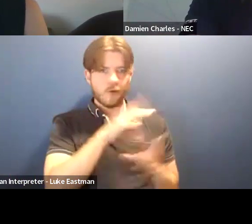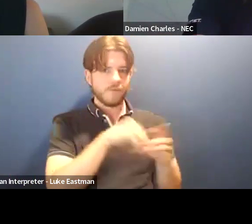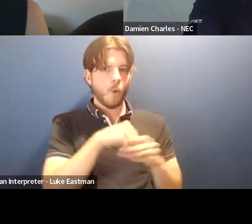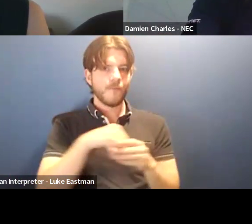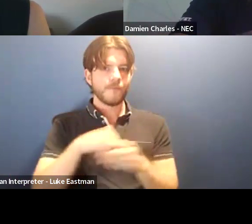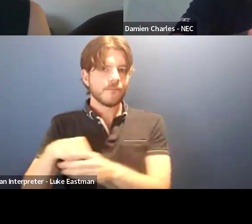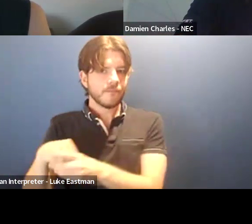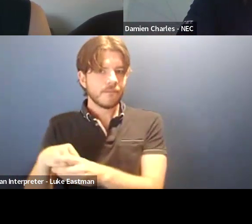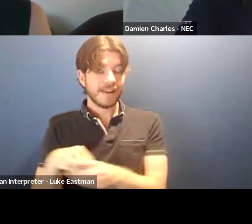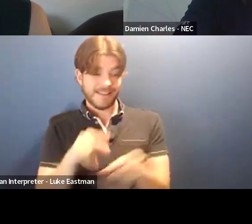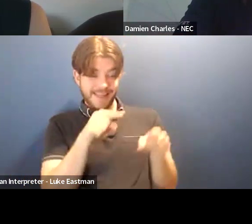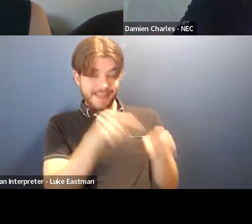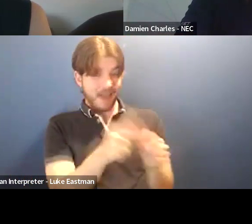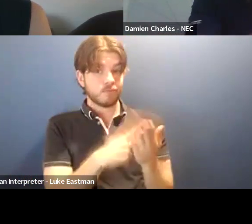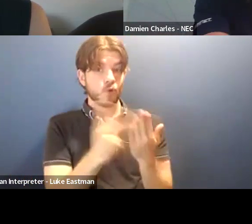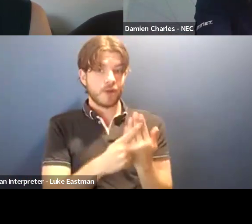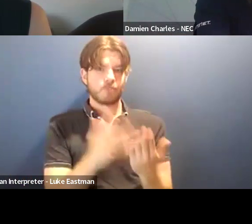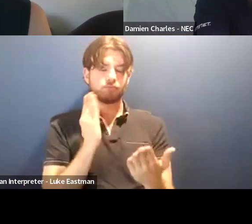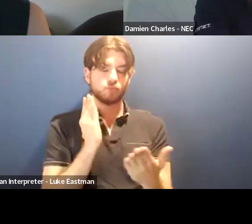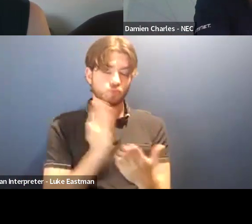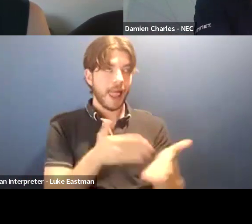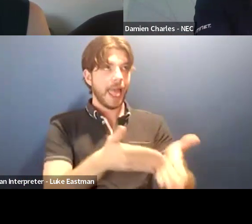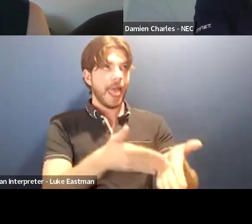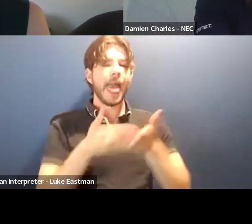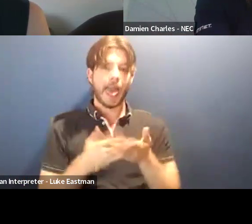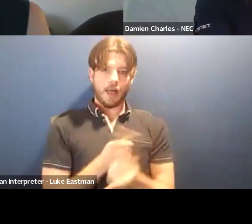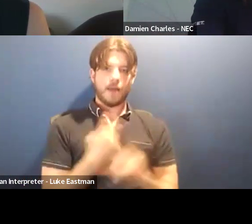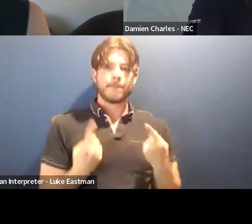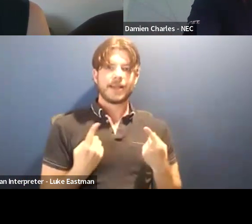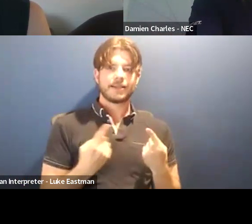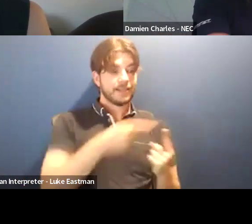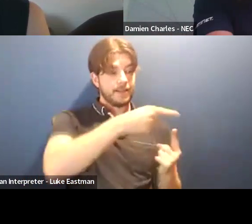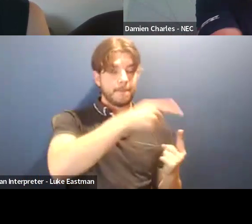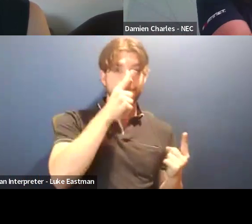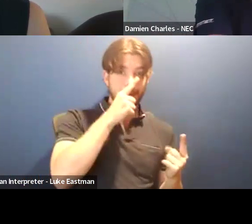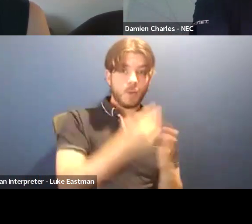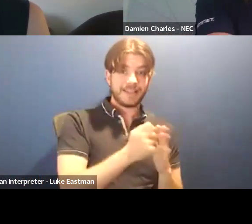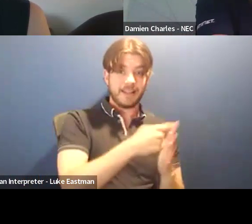really helped us as an organisation connect with young people with